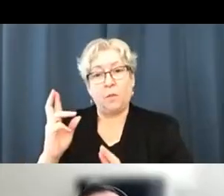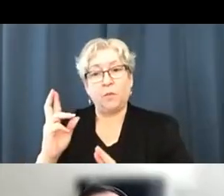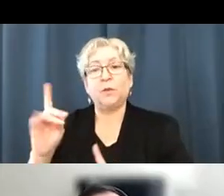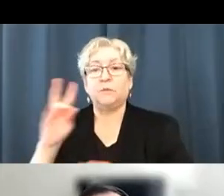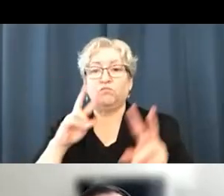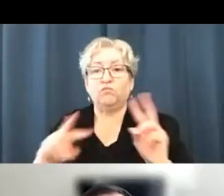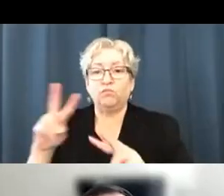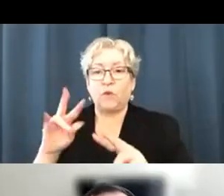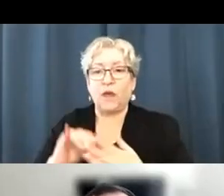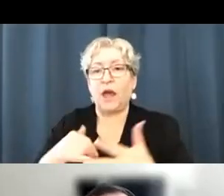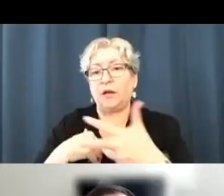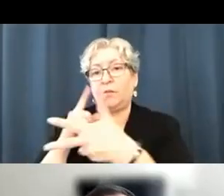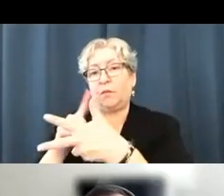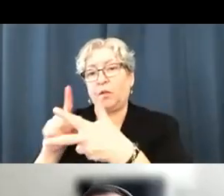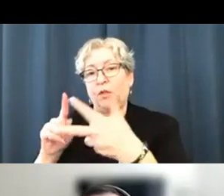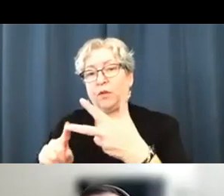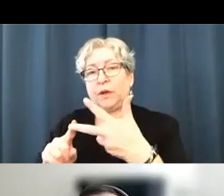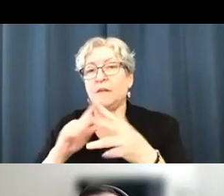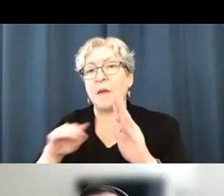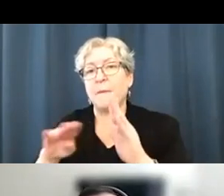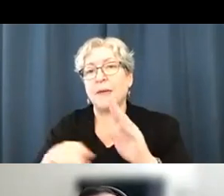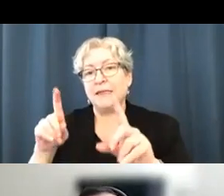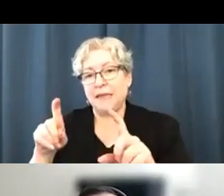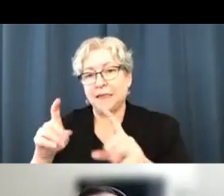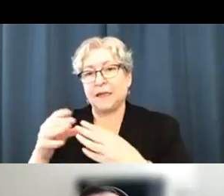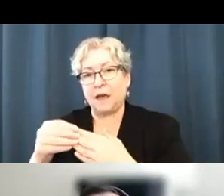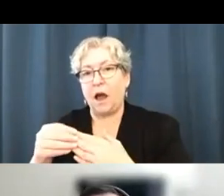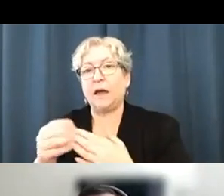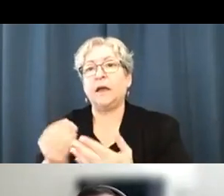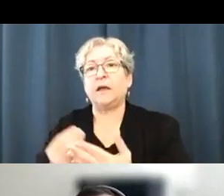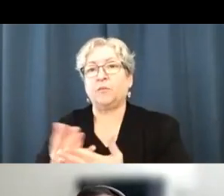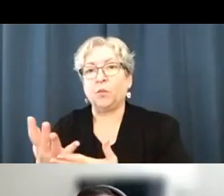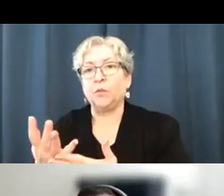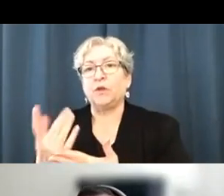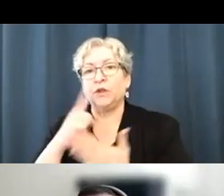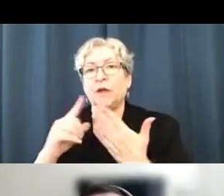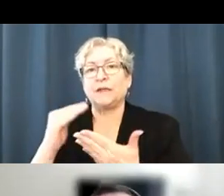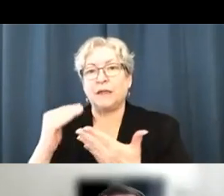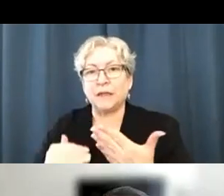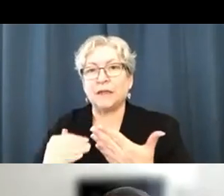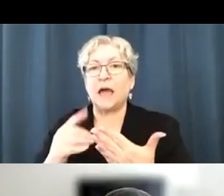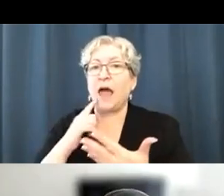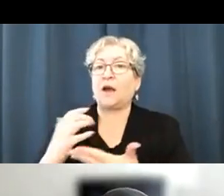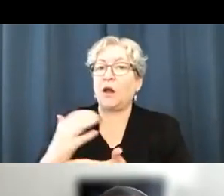There were three things. We've got the basic testing guide, the procurement checklist and the collected references. And if you haven't had a chance to look at this yet,